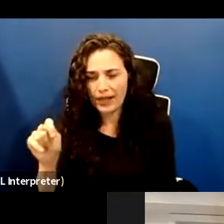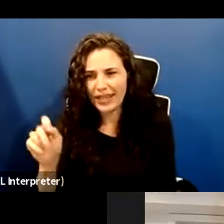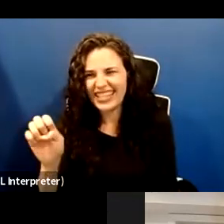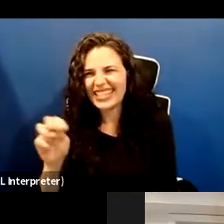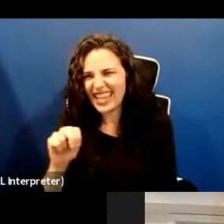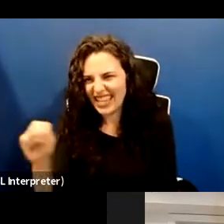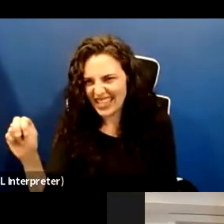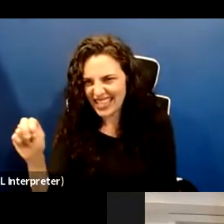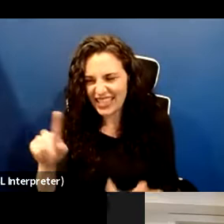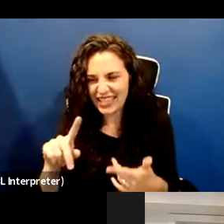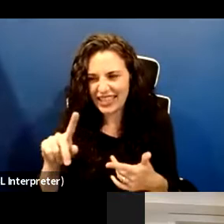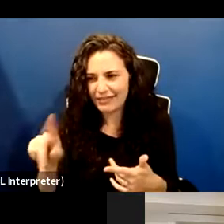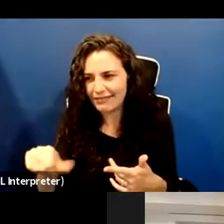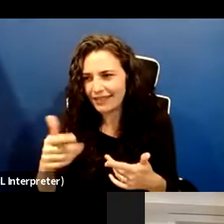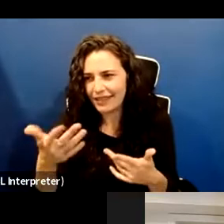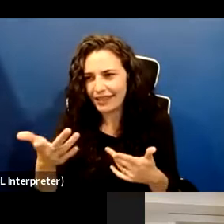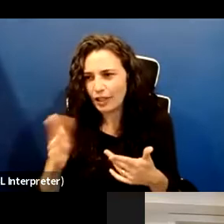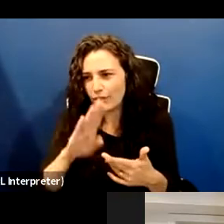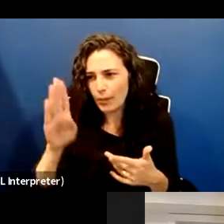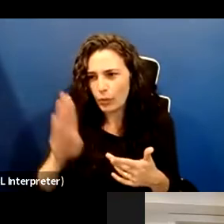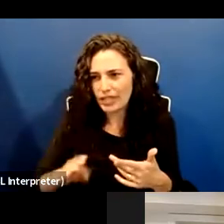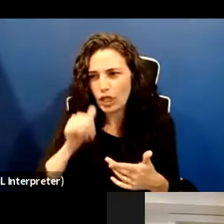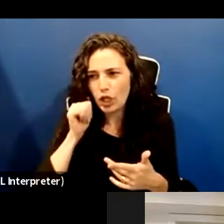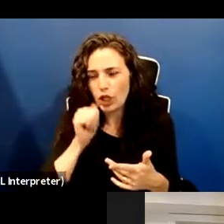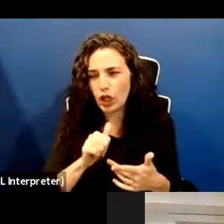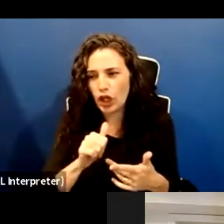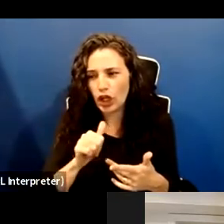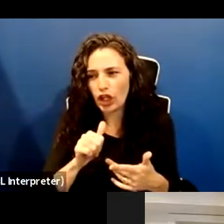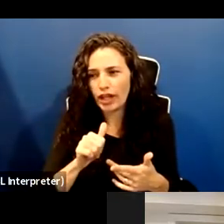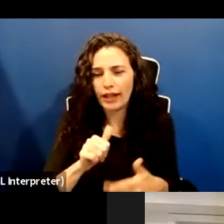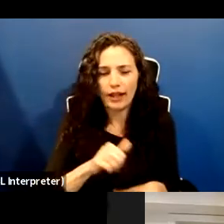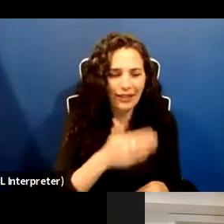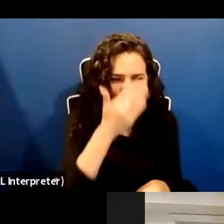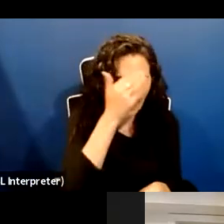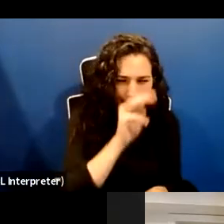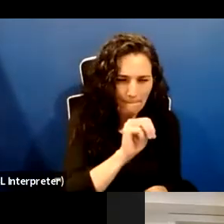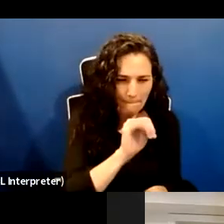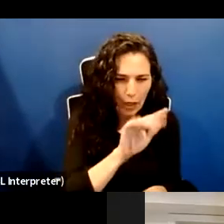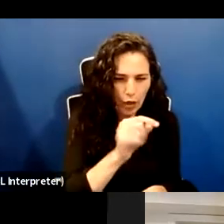yeah and then he had the Brazilian girl that came in and Mirtha so many scenes, you know, if I see them